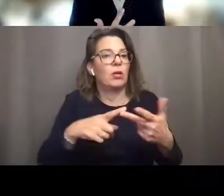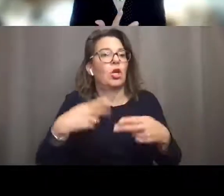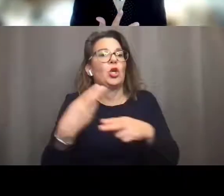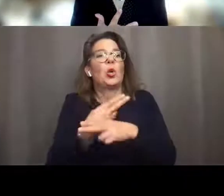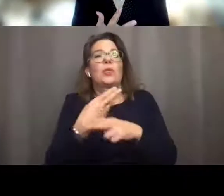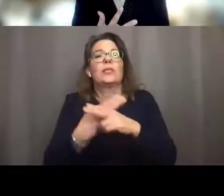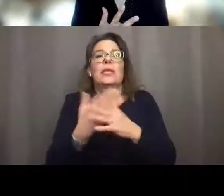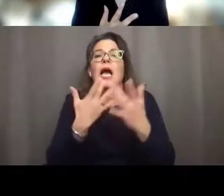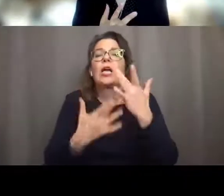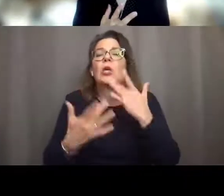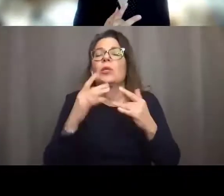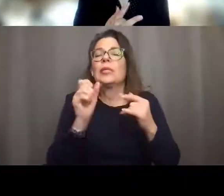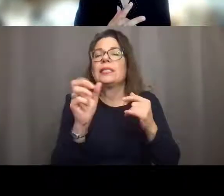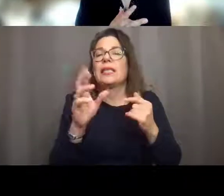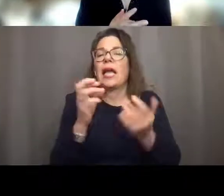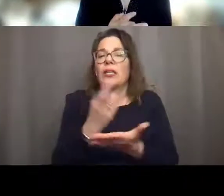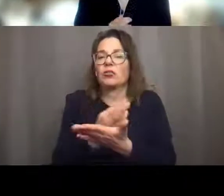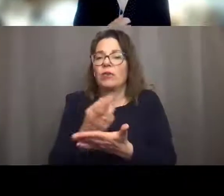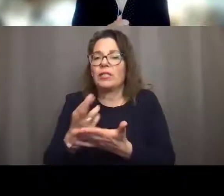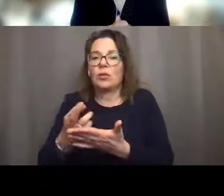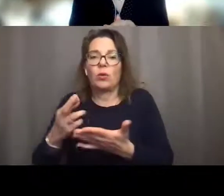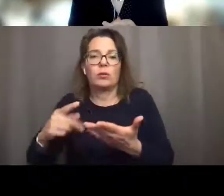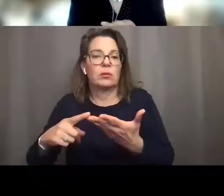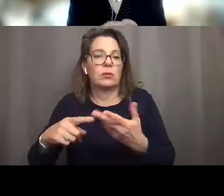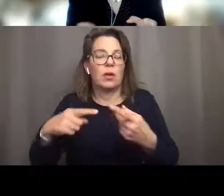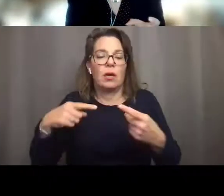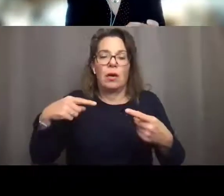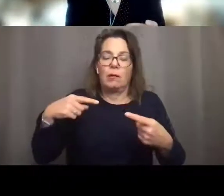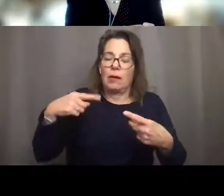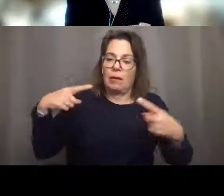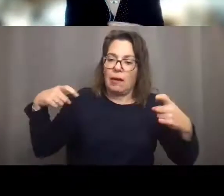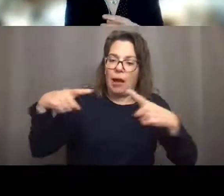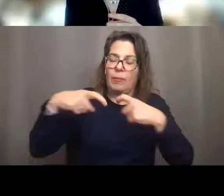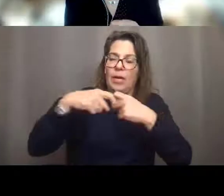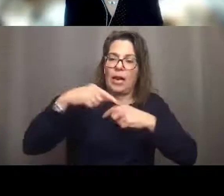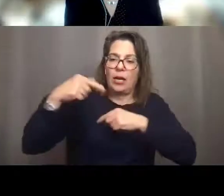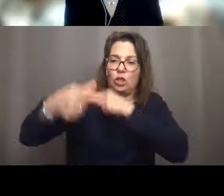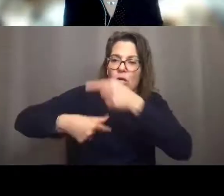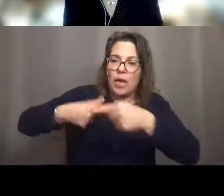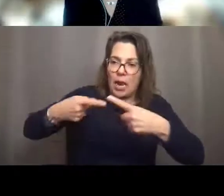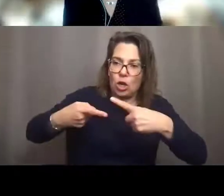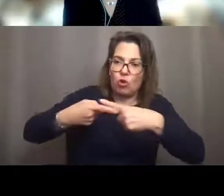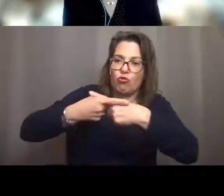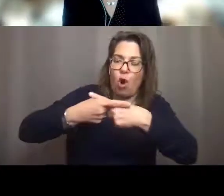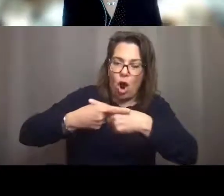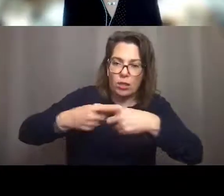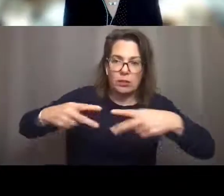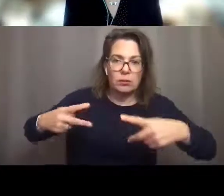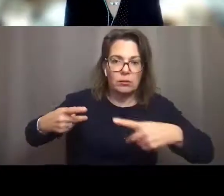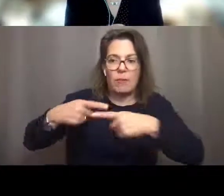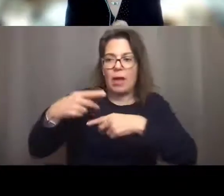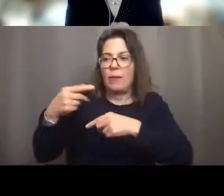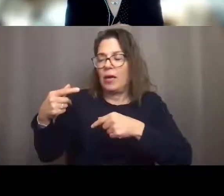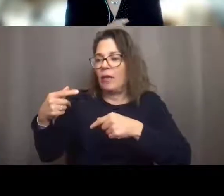if you have a complicated genetic cross to get these mice, and maybe the genotype of the mice is very rare,